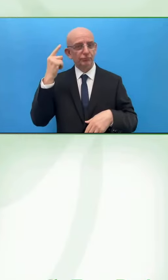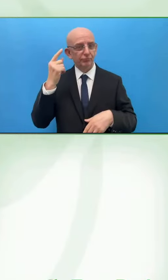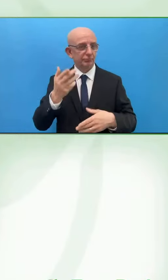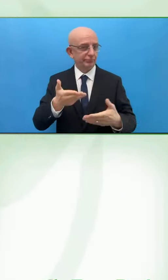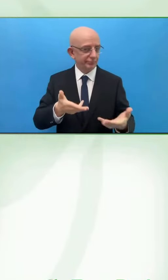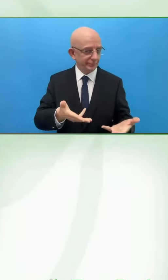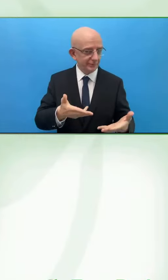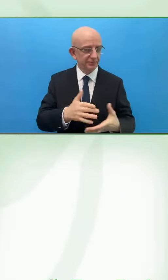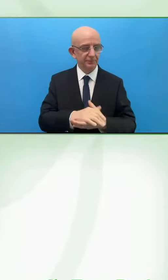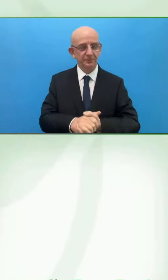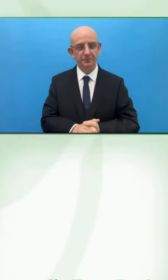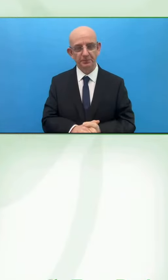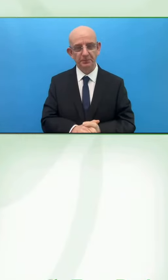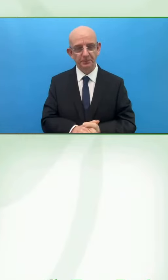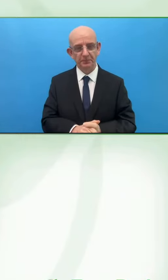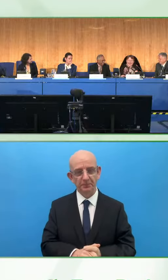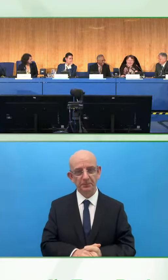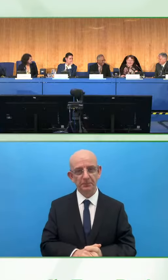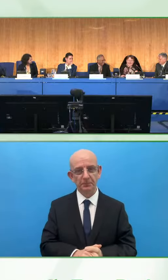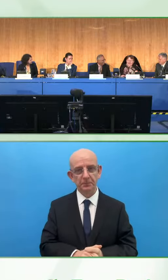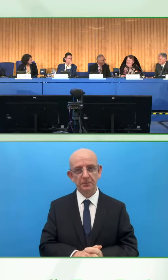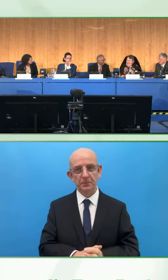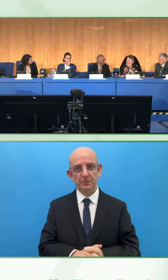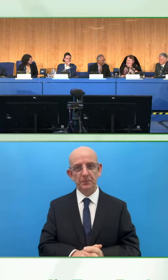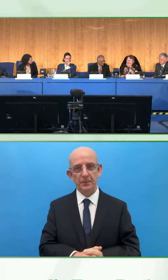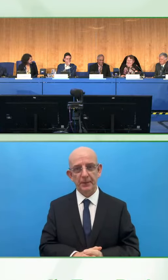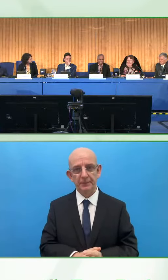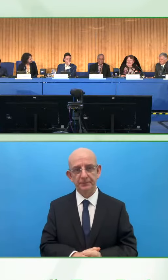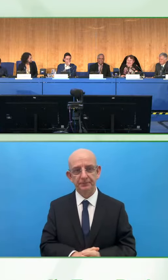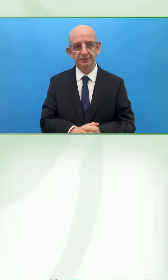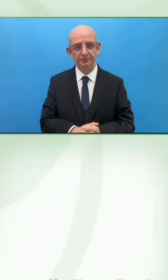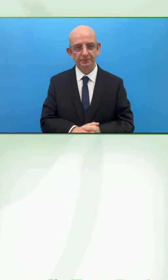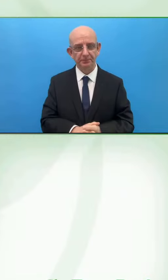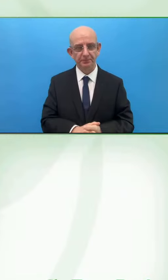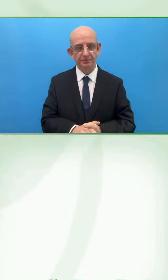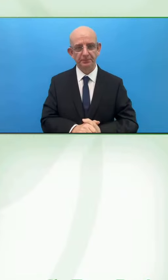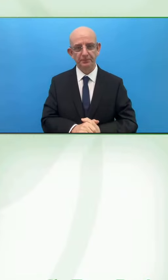I can't believe that I've